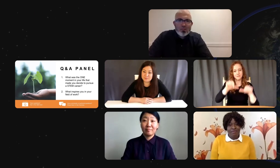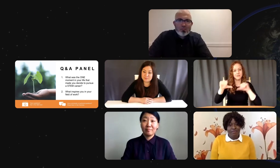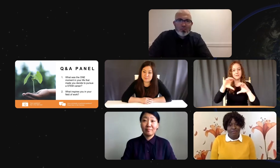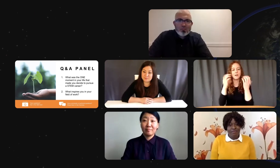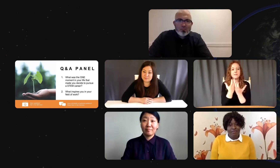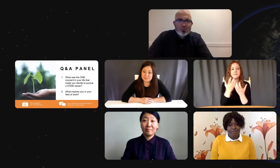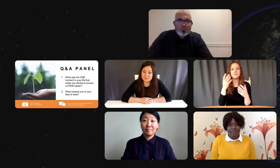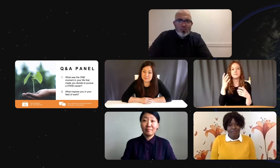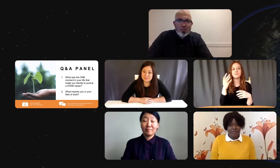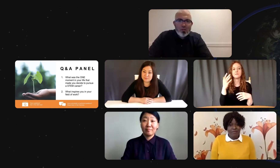Everyone signed.